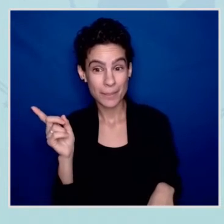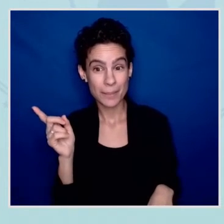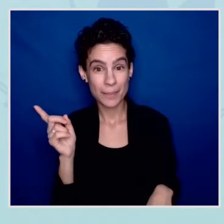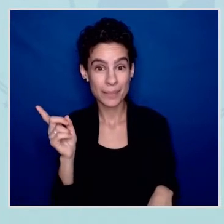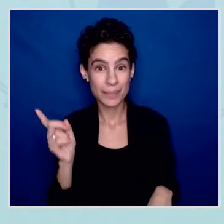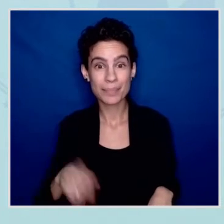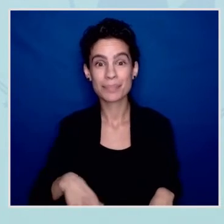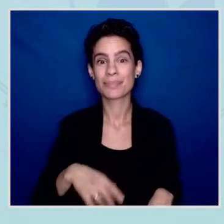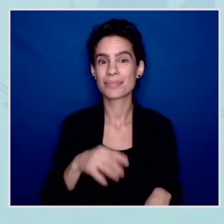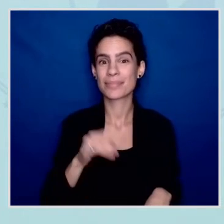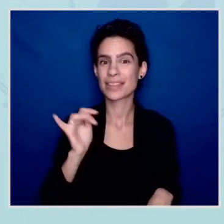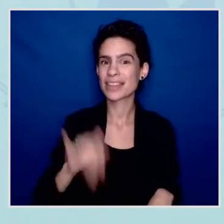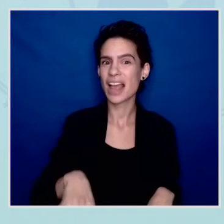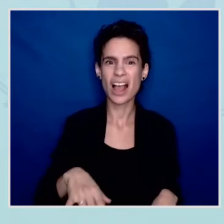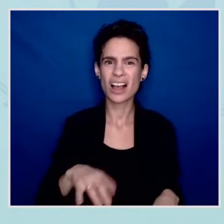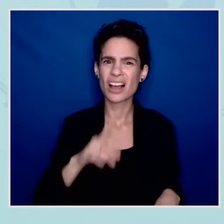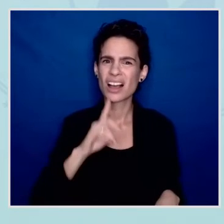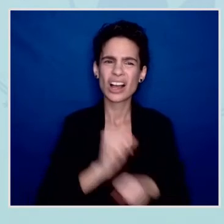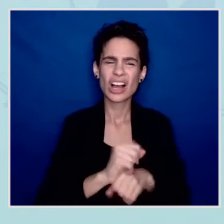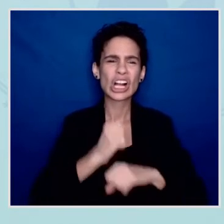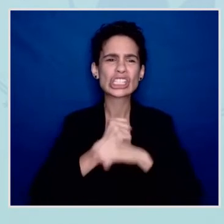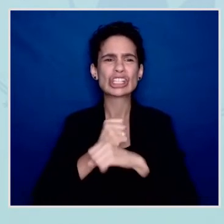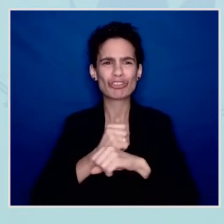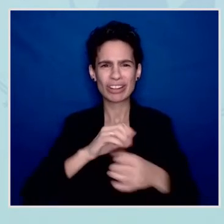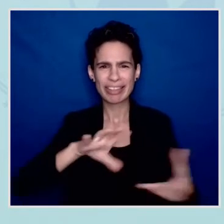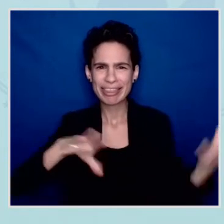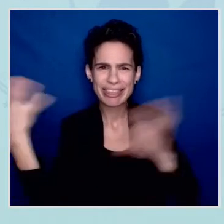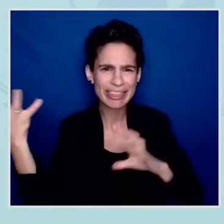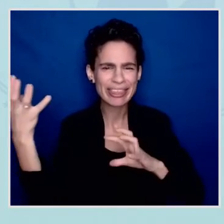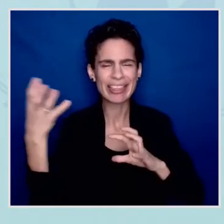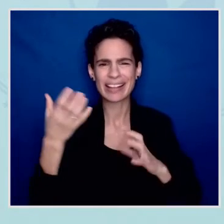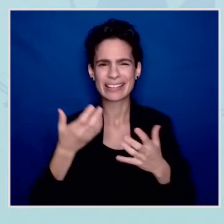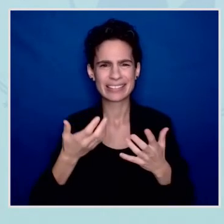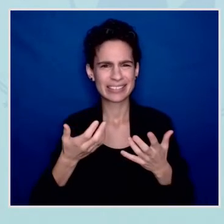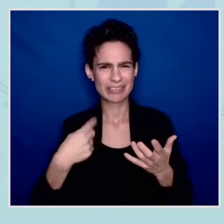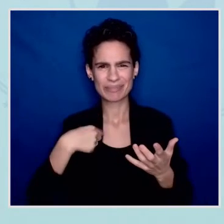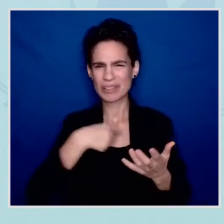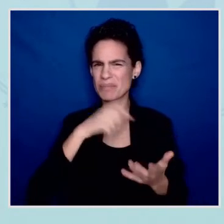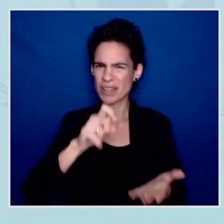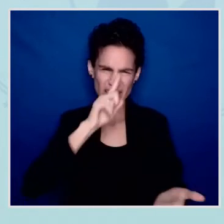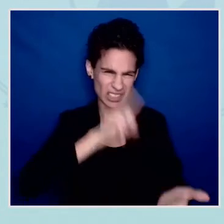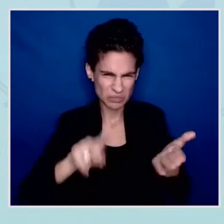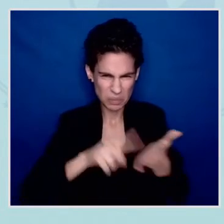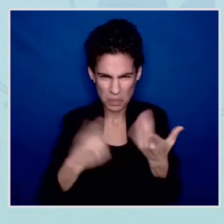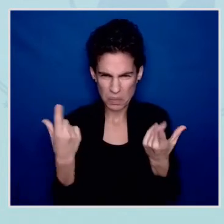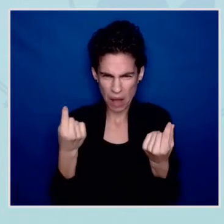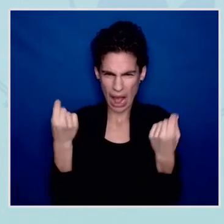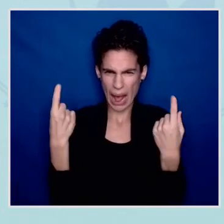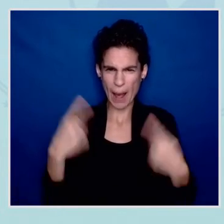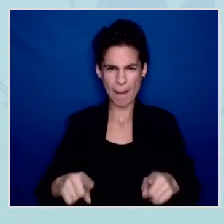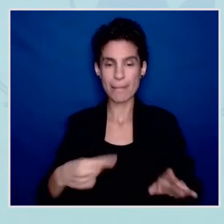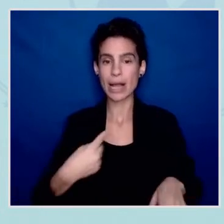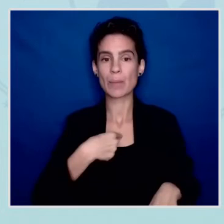BE BUT THE FACT IS, THEY SHOULD BE PROSECUTED, THEY SHOULD BE PROSECUTED. THE DIFFERENCE HERE IS, THIS HAD THE ACTIVE ENCOURAGEMENT OF A SITTING PRESIDENT OF THE